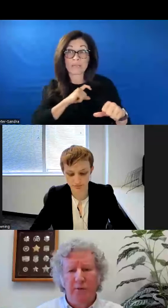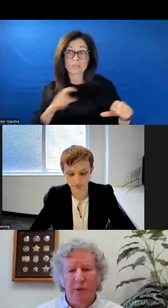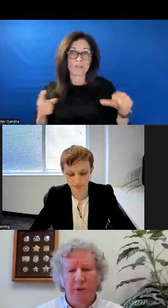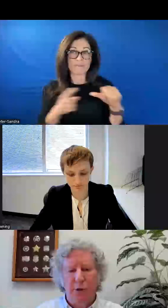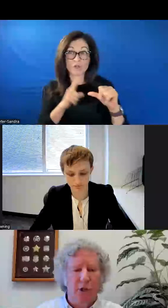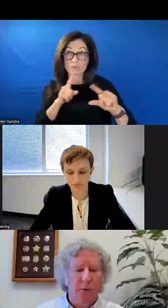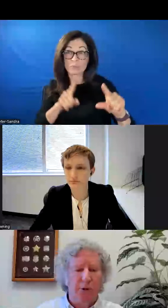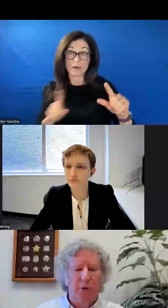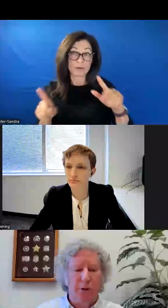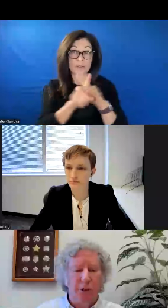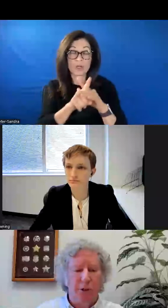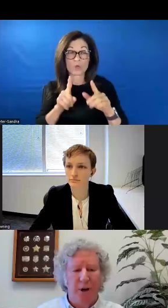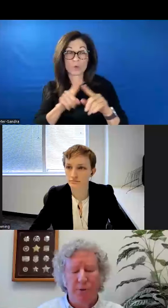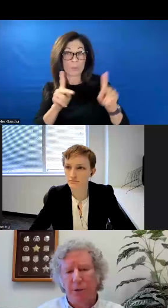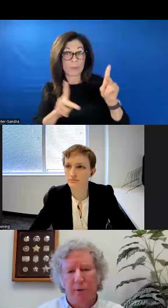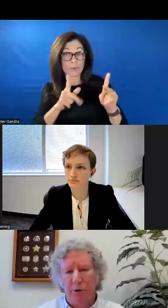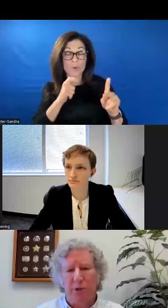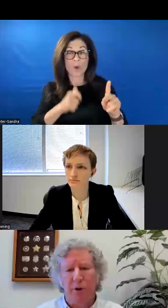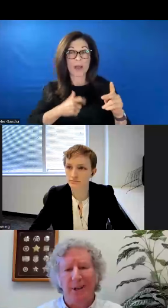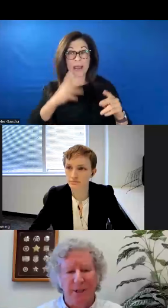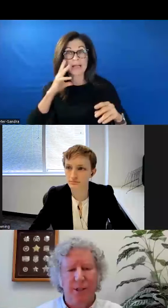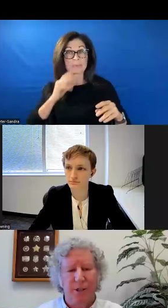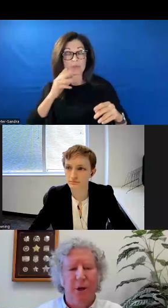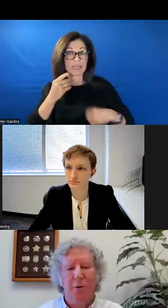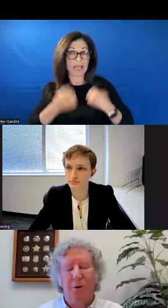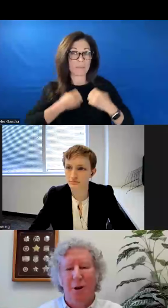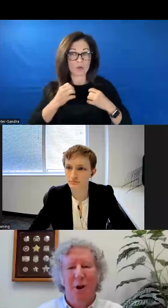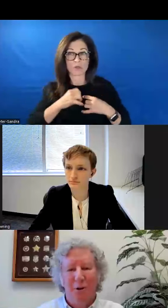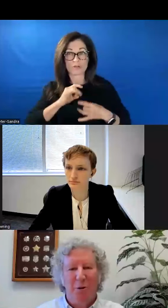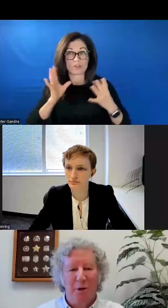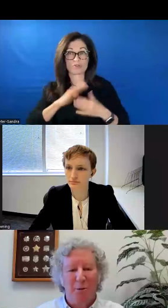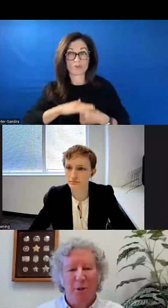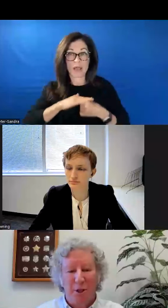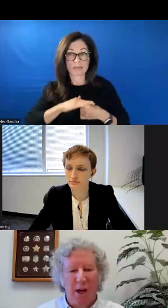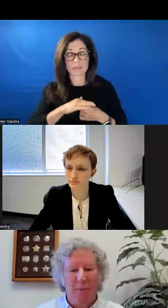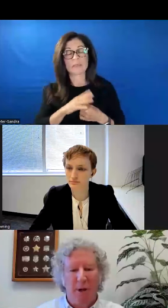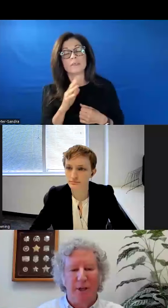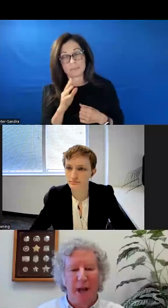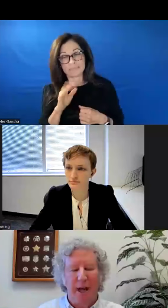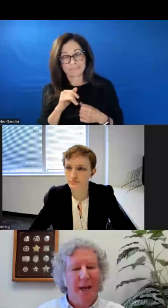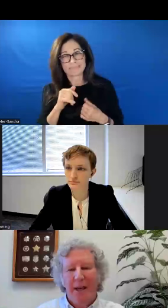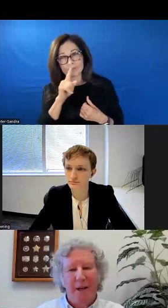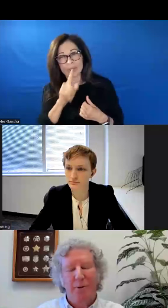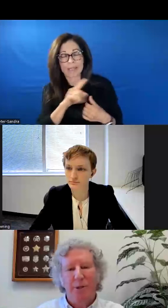INDIVIDUALS IN EMOTIONAL DISTRESS. IN OTHER WORDS